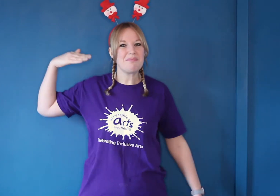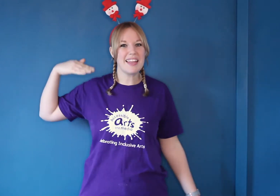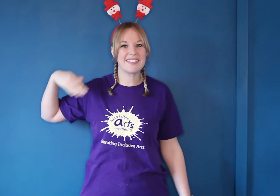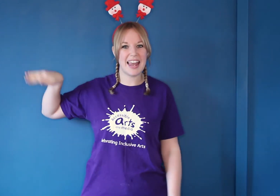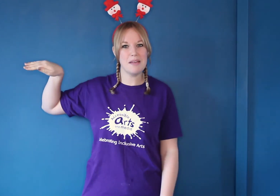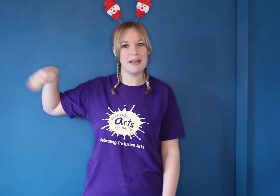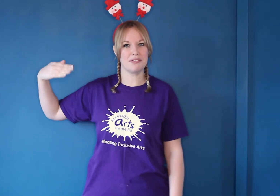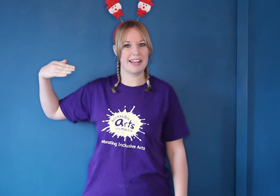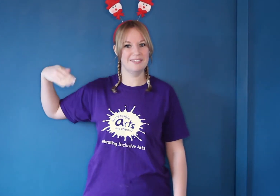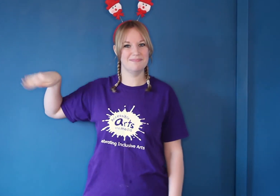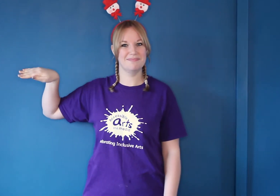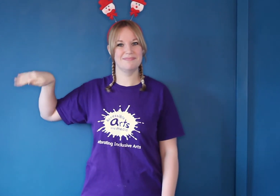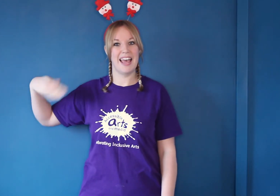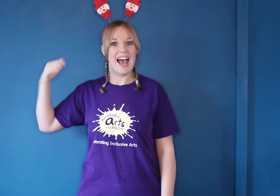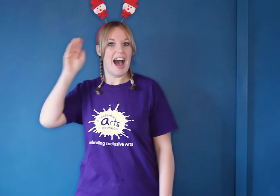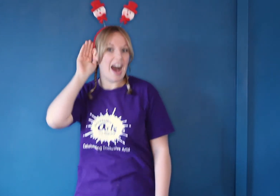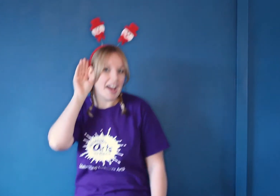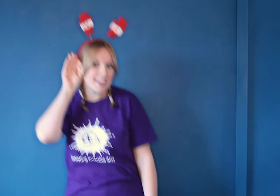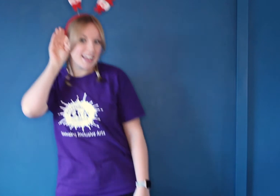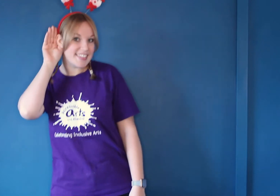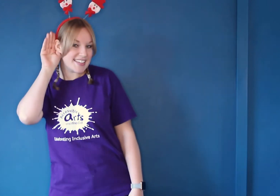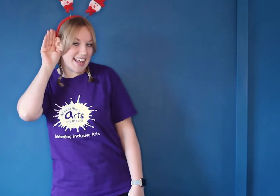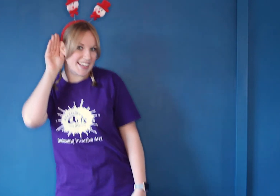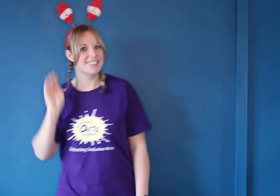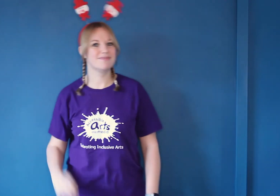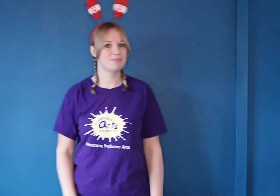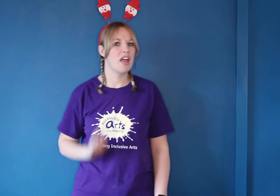Sleigh bells ring, are you listening?